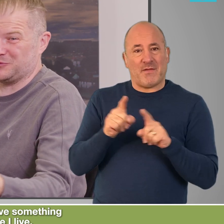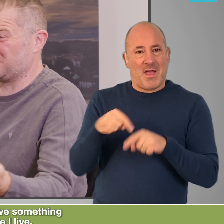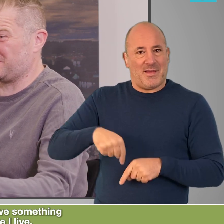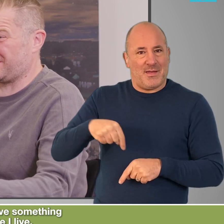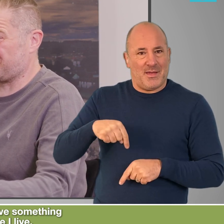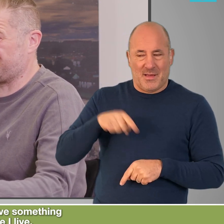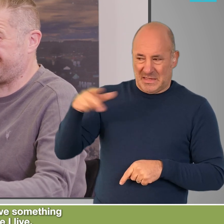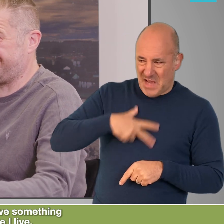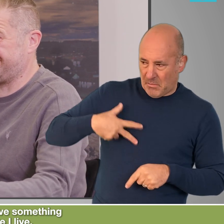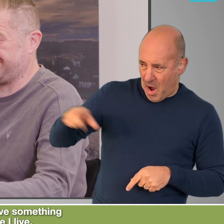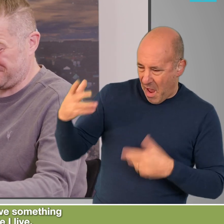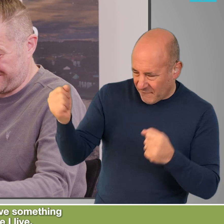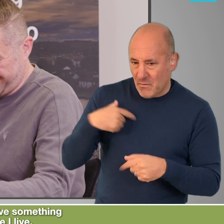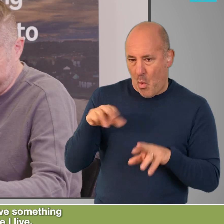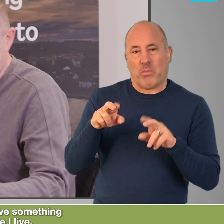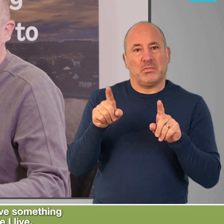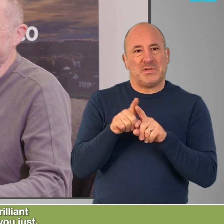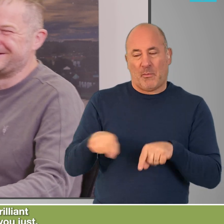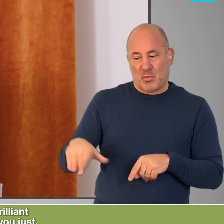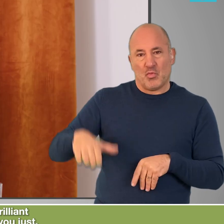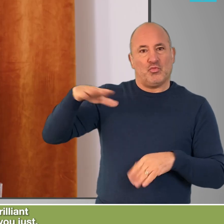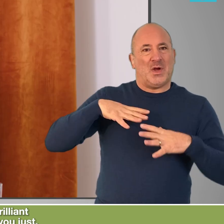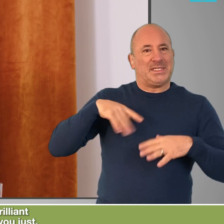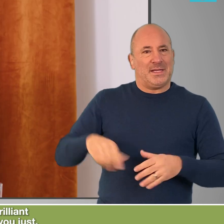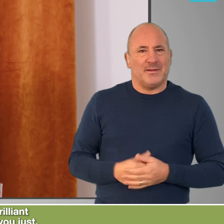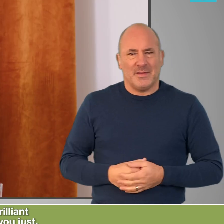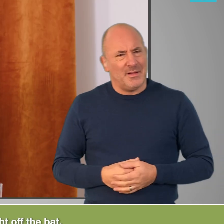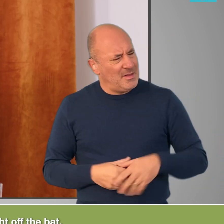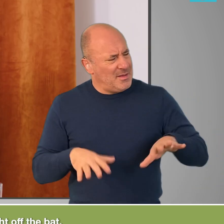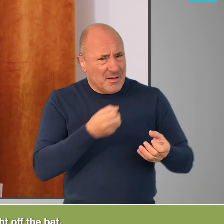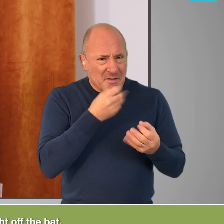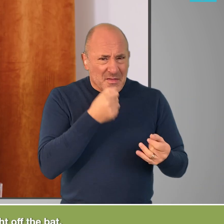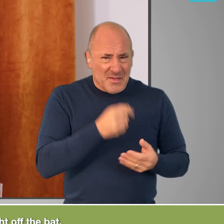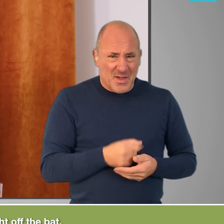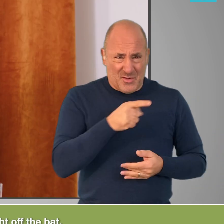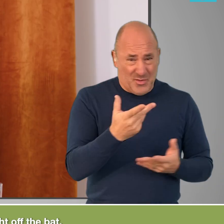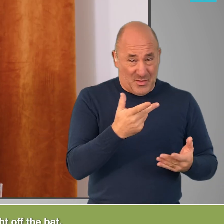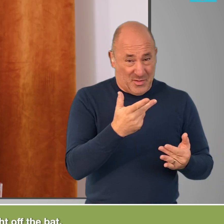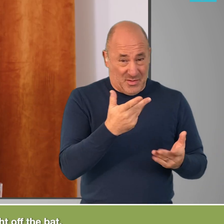we could hopefully have something like that in where I live. I mean that's brilliant though because you just, you've just kind straight off the bat,